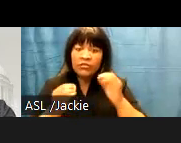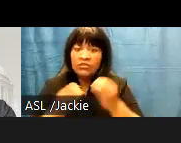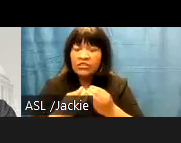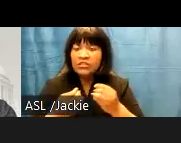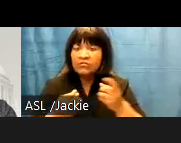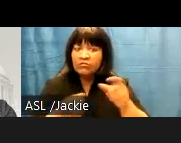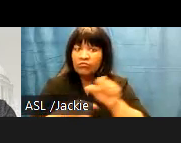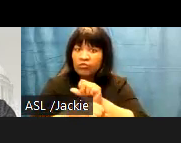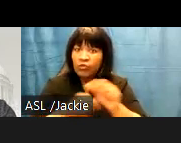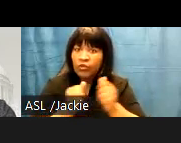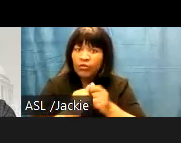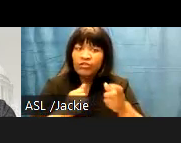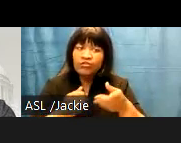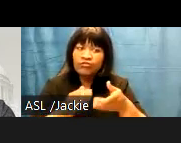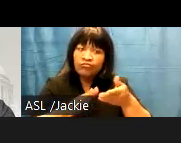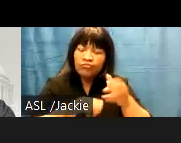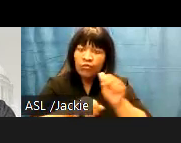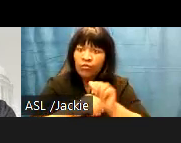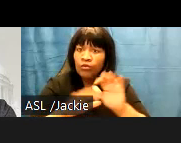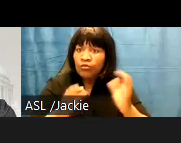you are working with to facilitate work groups, conduct community engagement,